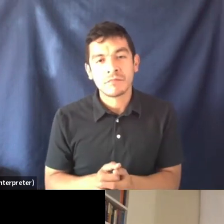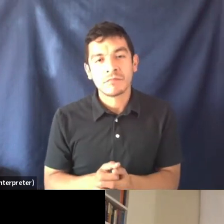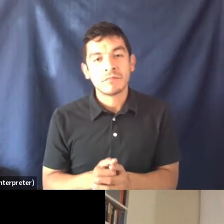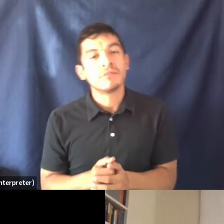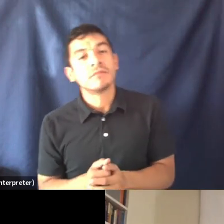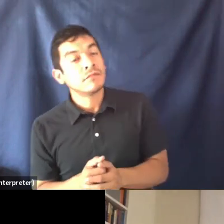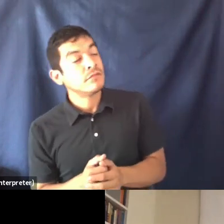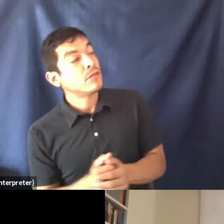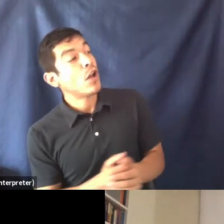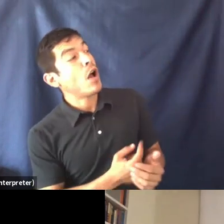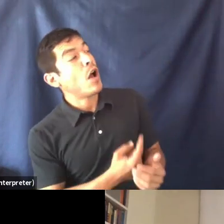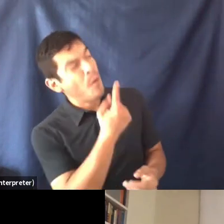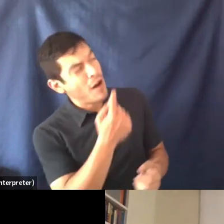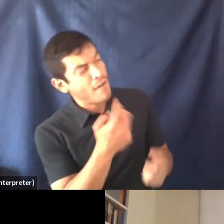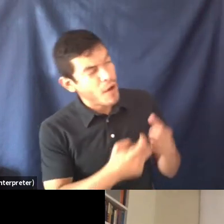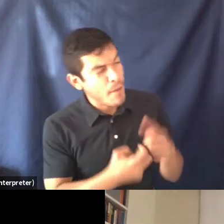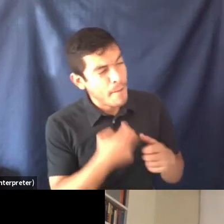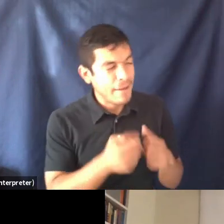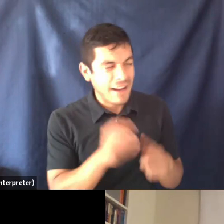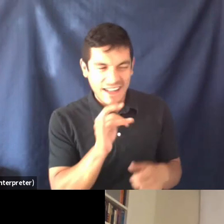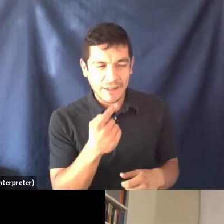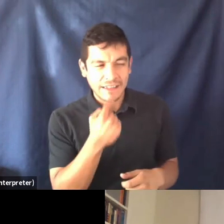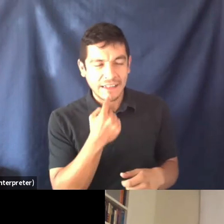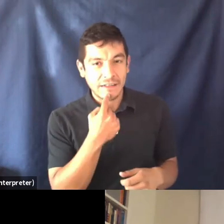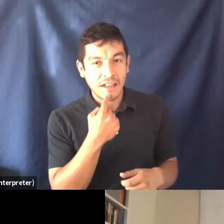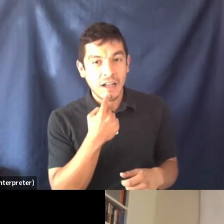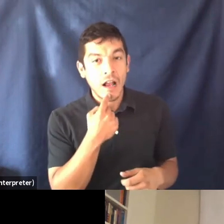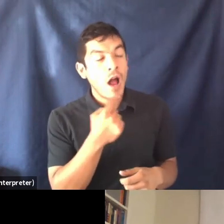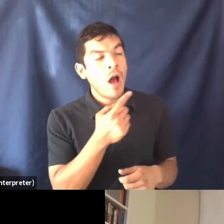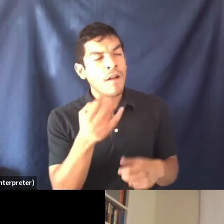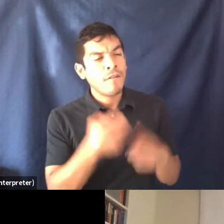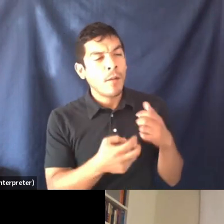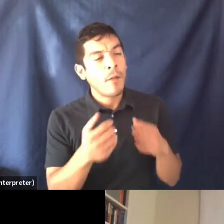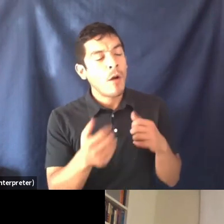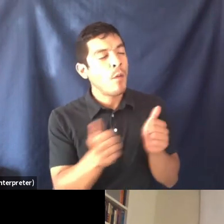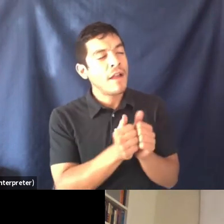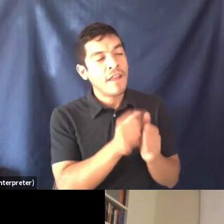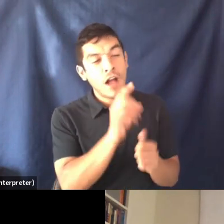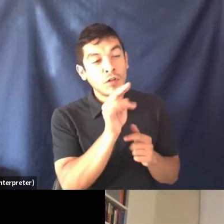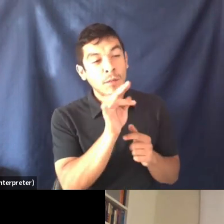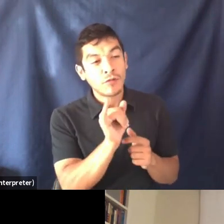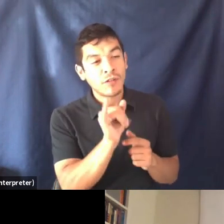and maybe this is like a classical documentary conundrum, the relationship between the filmmaker and the participant